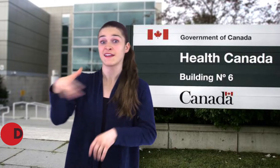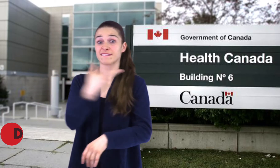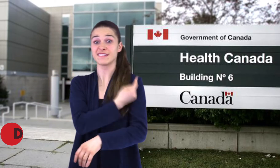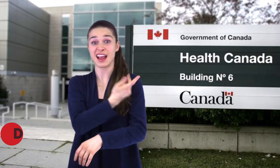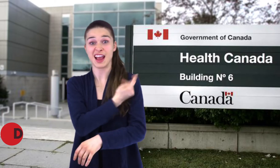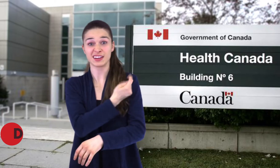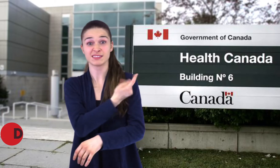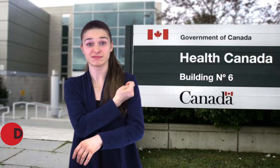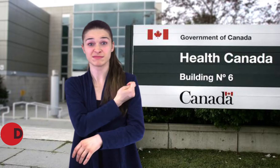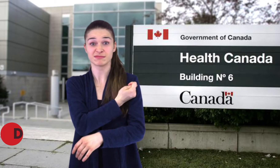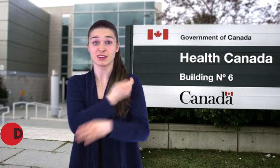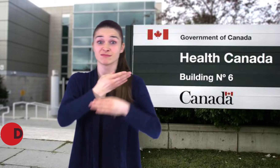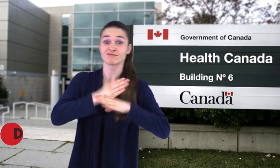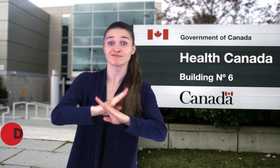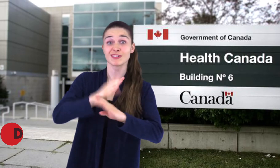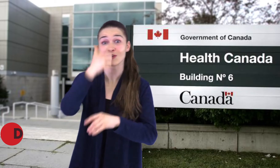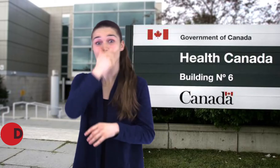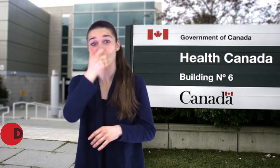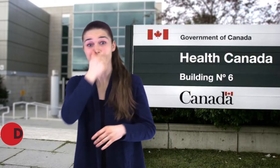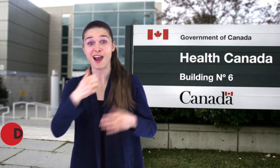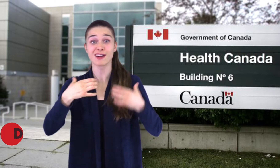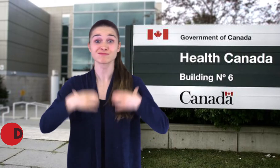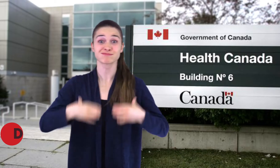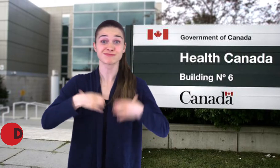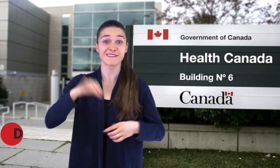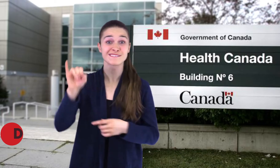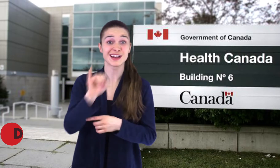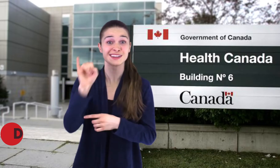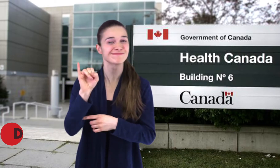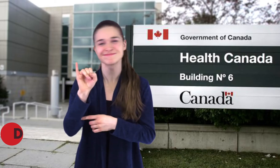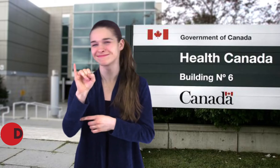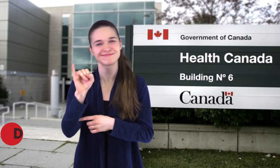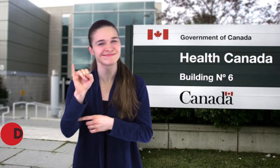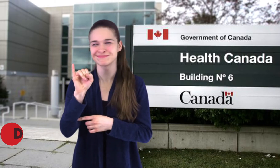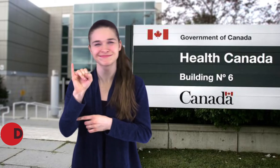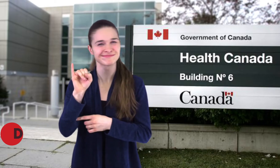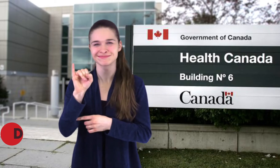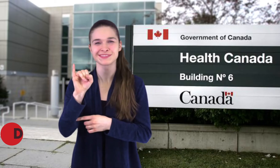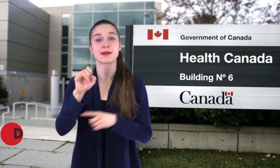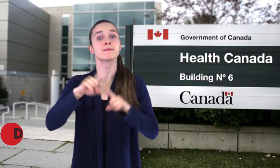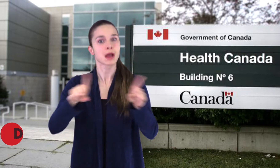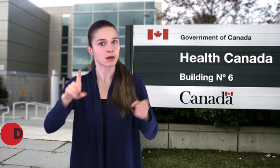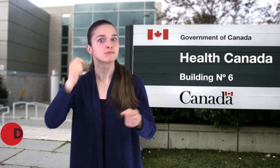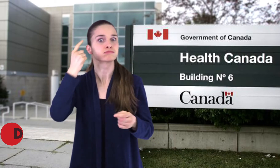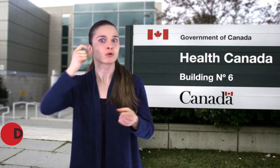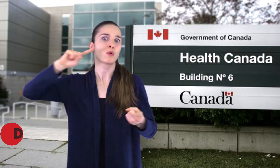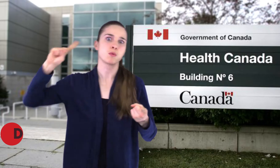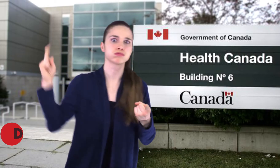The vaccine doesn’t prevent colds and respiratory infections from other viruses.